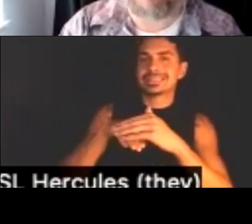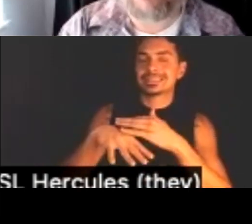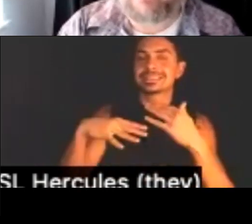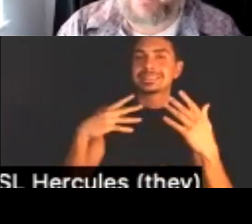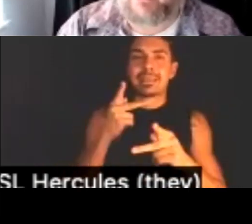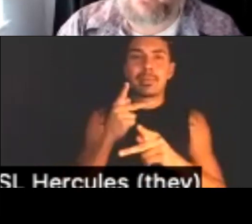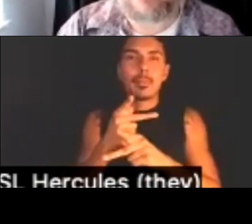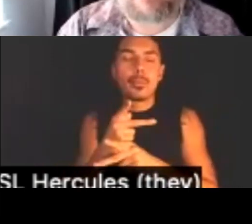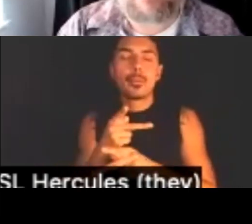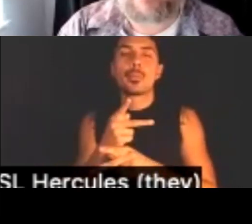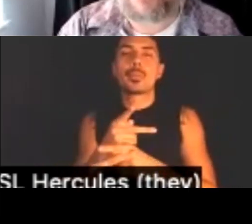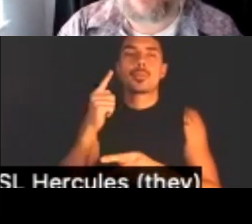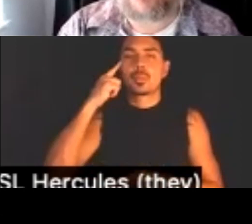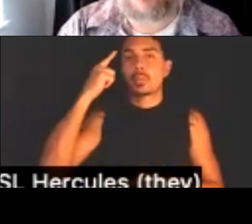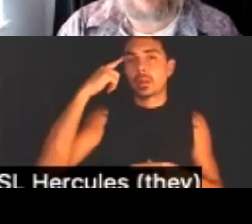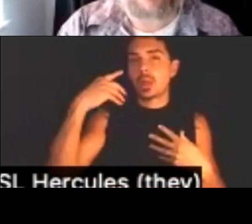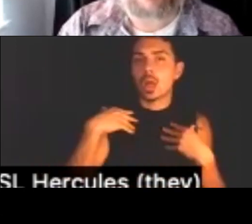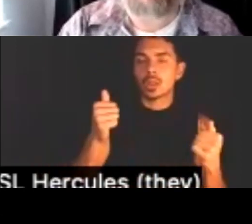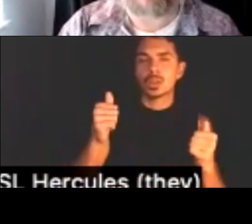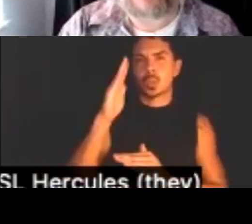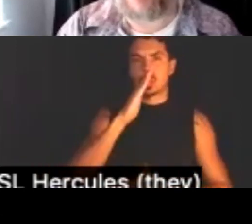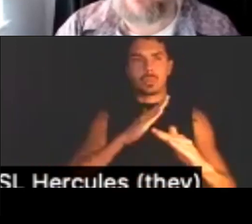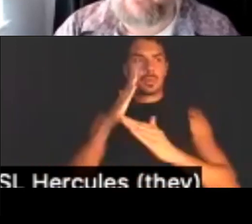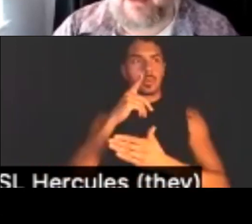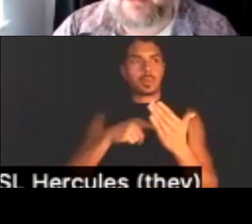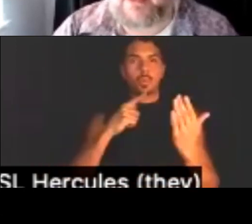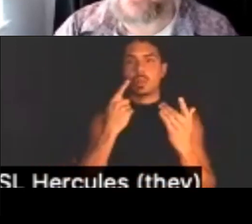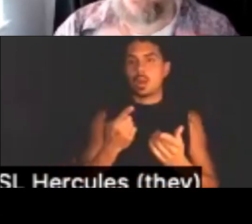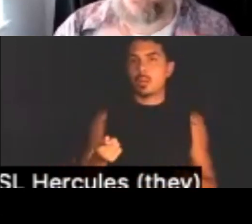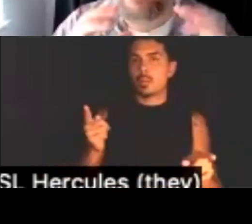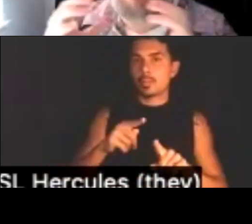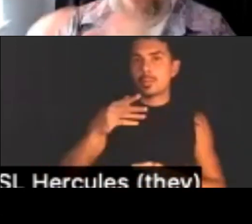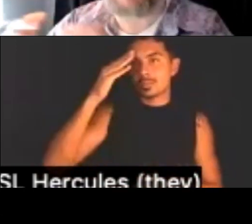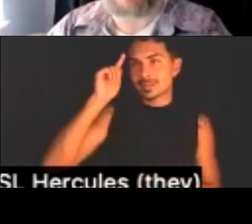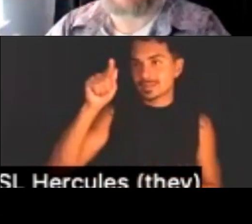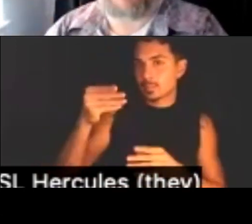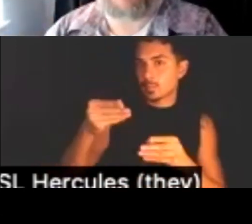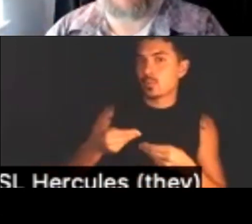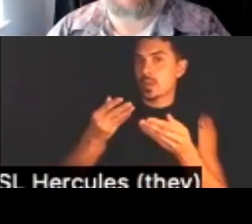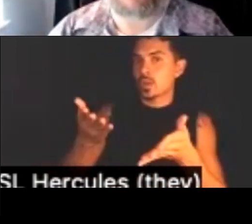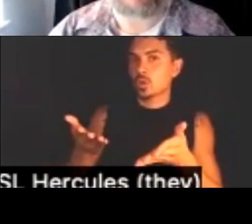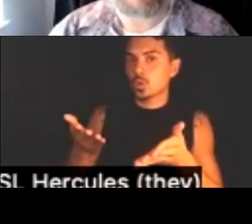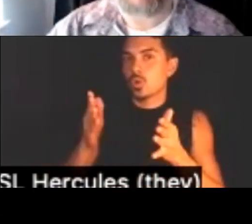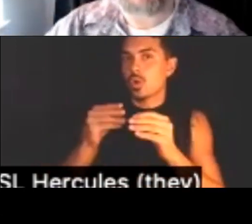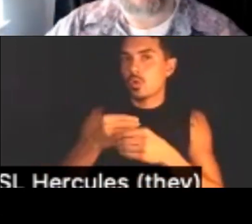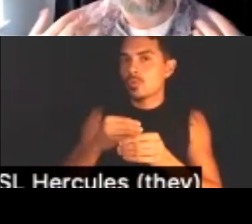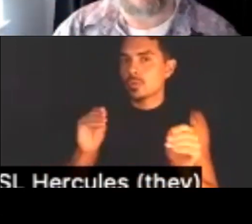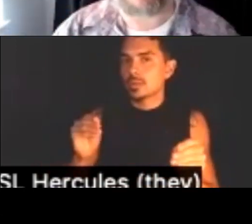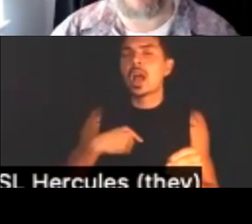worrying about what's gonna happen at a provider's office. And we're gonna break that down a little bit, but I really,